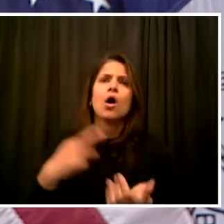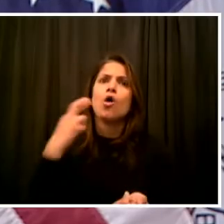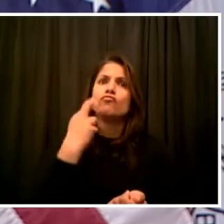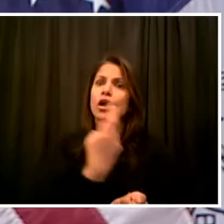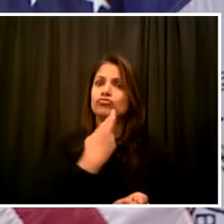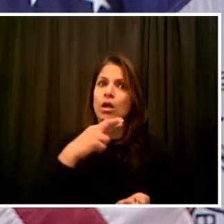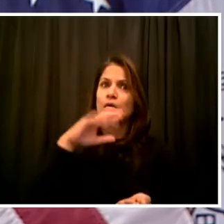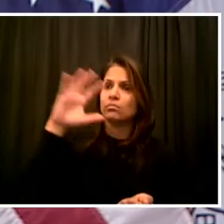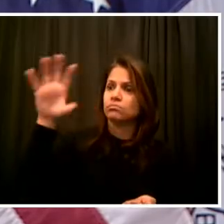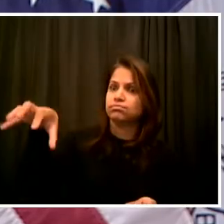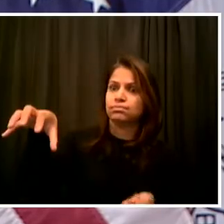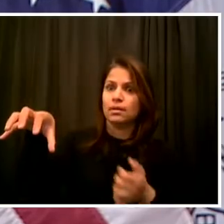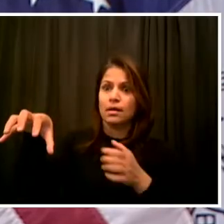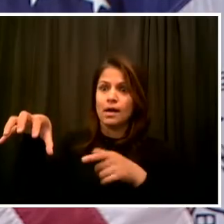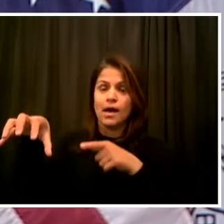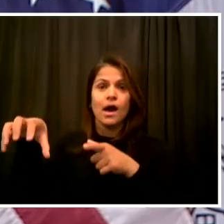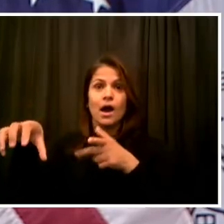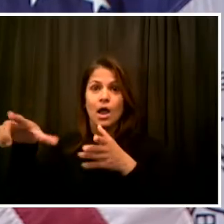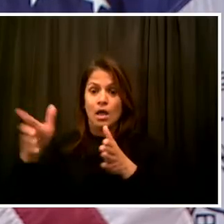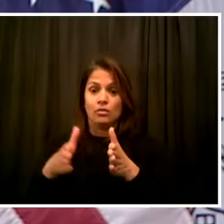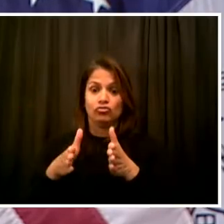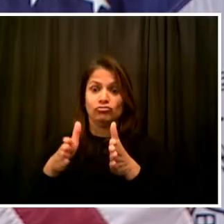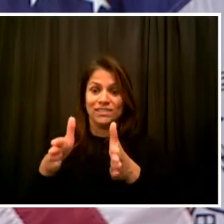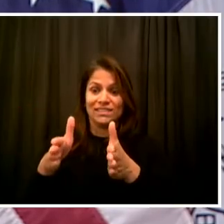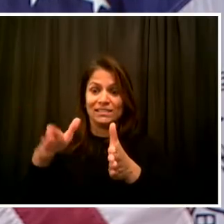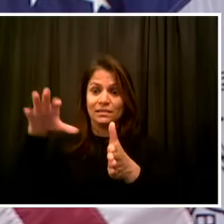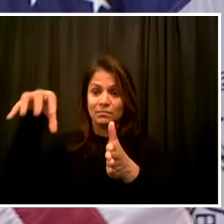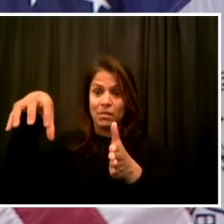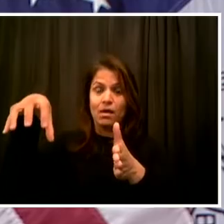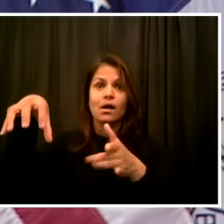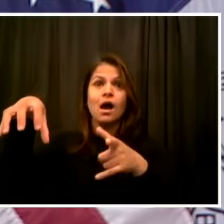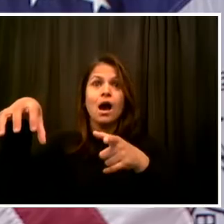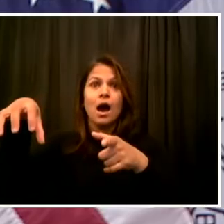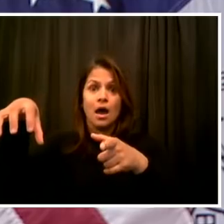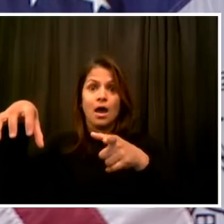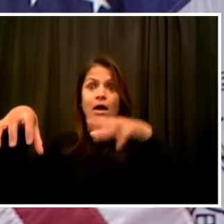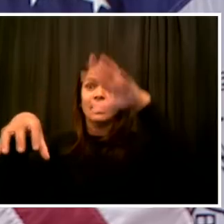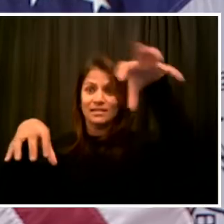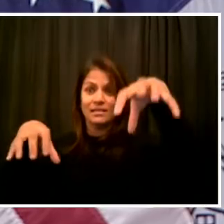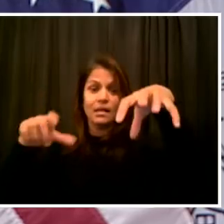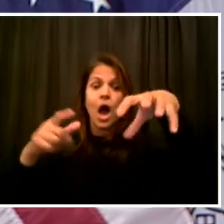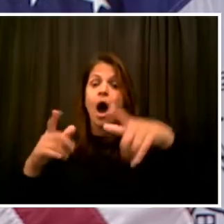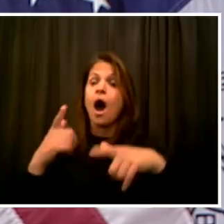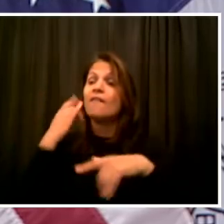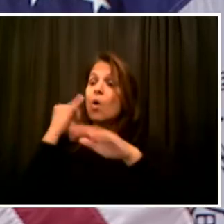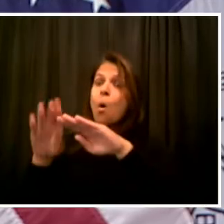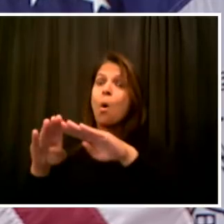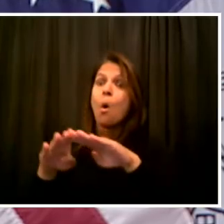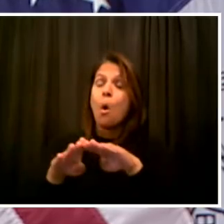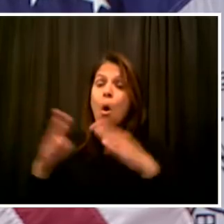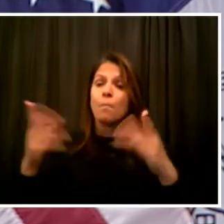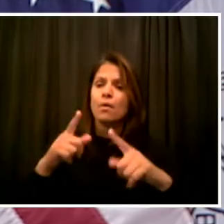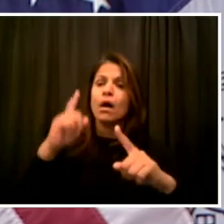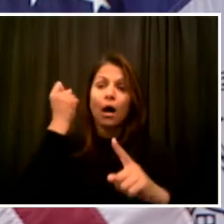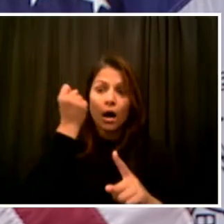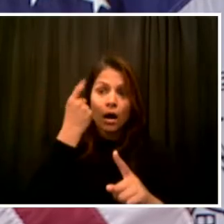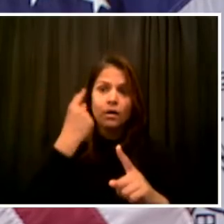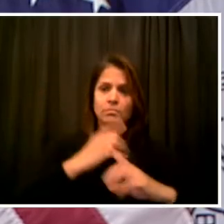TIMETABLE FOR CLOSING OFF SECTIONS OF THOSE STREETS A ND ALLOWING RESTARUANST TO EXPAND OUT? I AM HEARING FROM